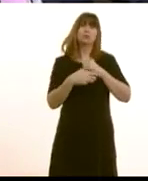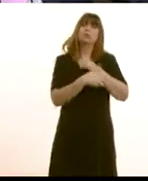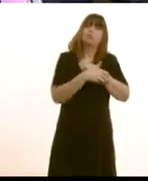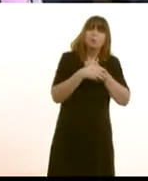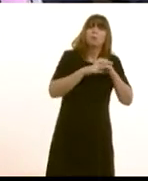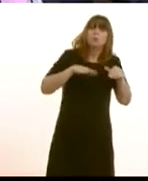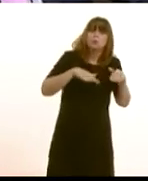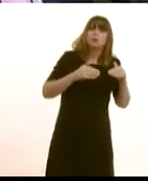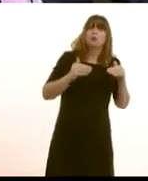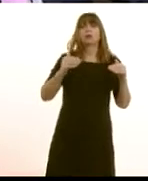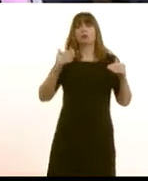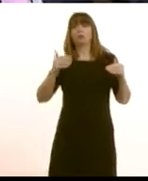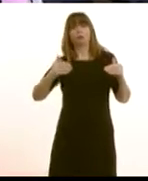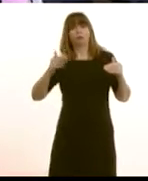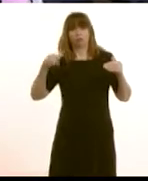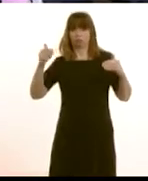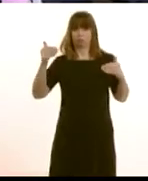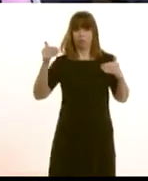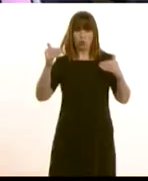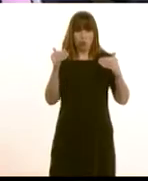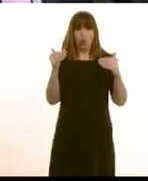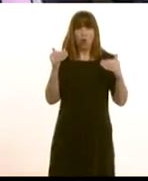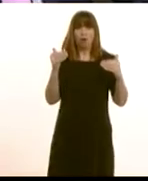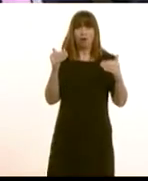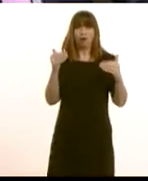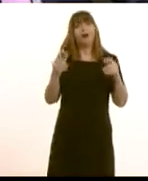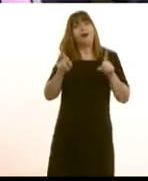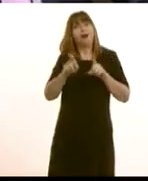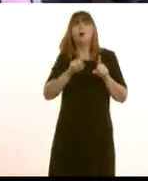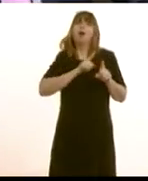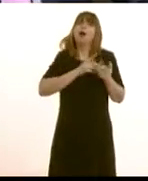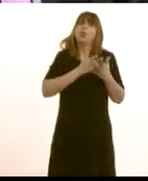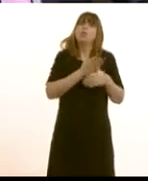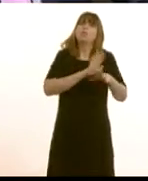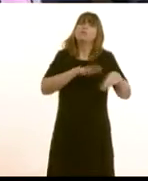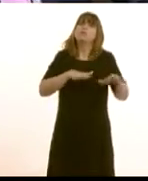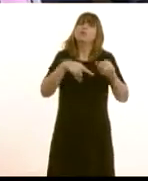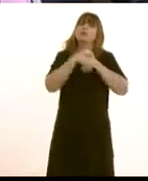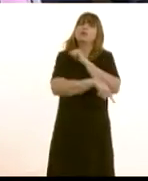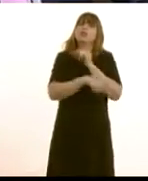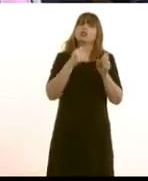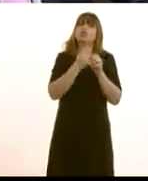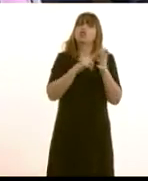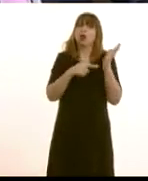in recent years this year, allied to a renewed focus through the pupil deprivation grant.